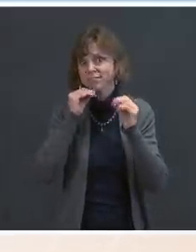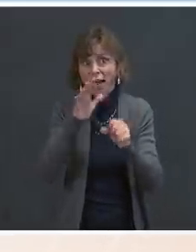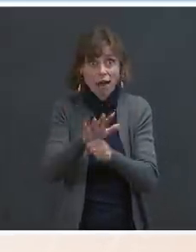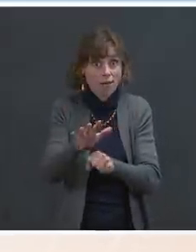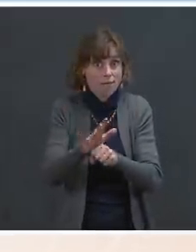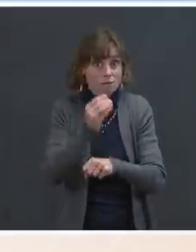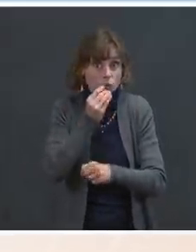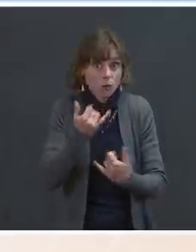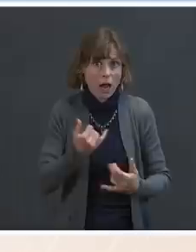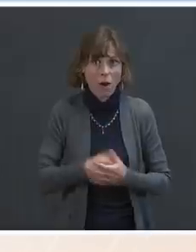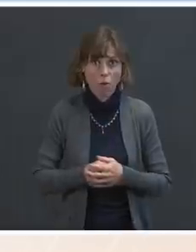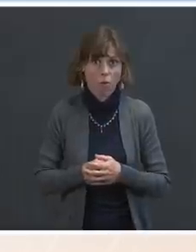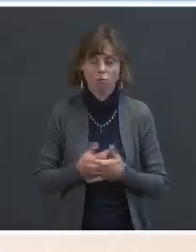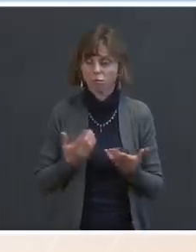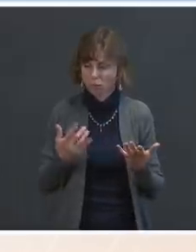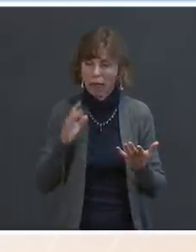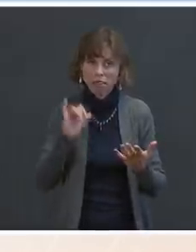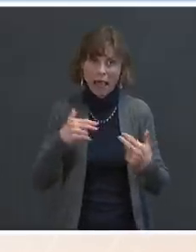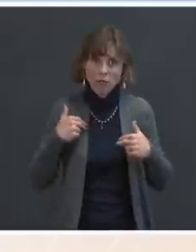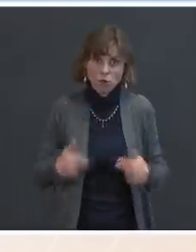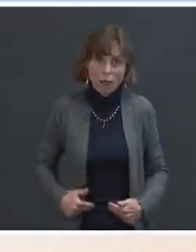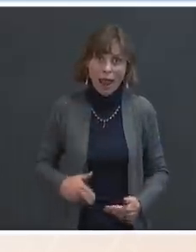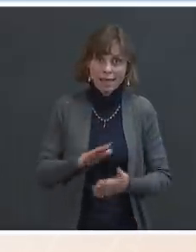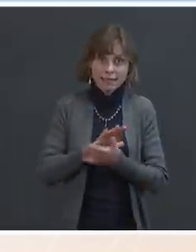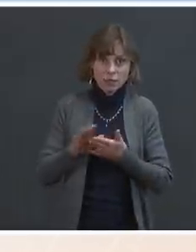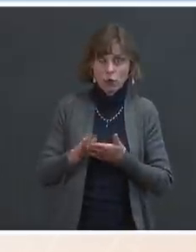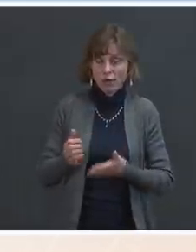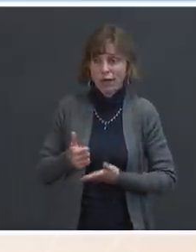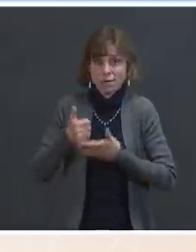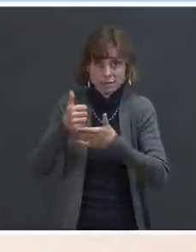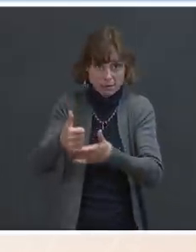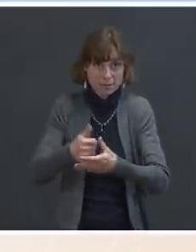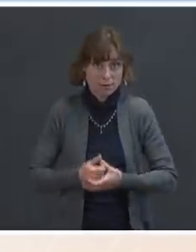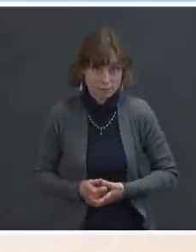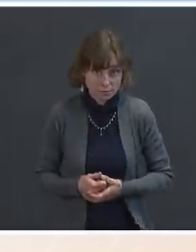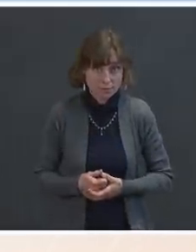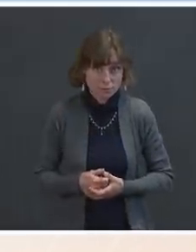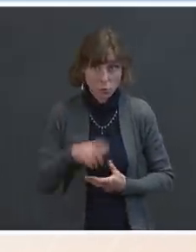humanitarian assistance and aid -- to try and remedy. Now, in the longer term --